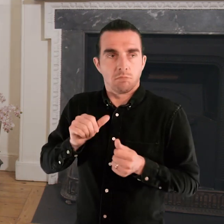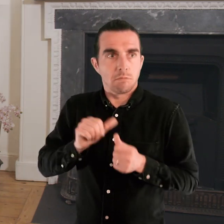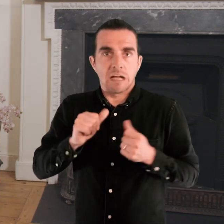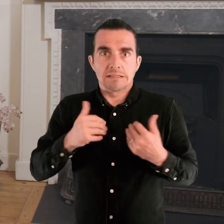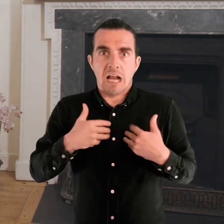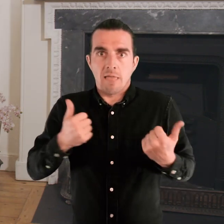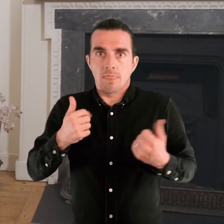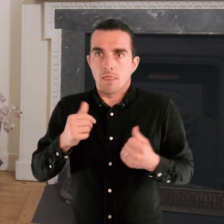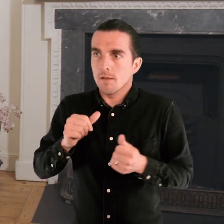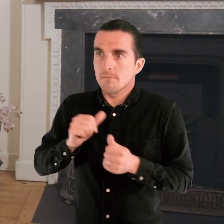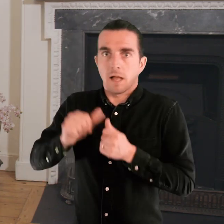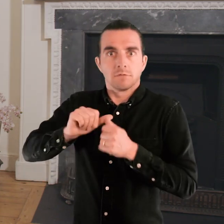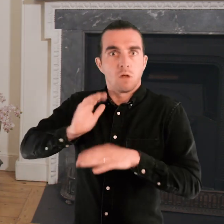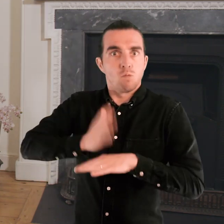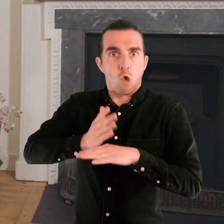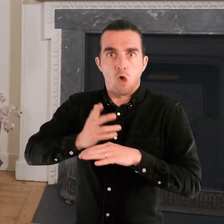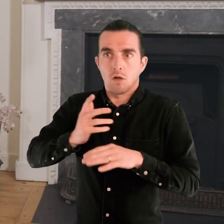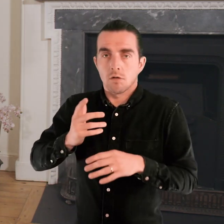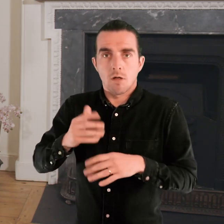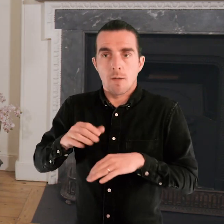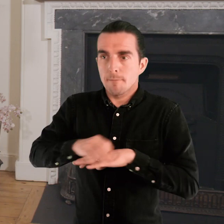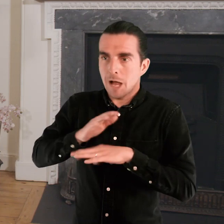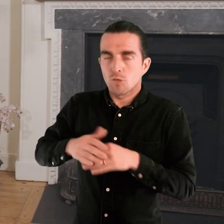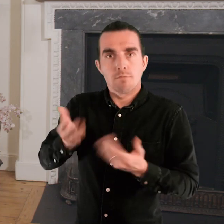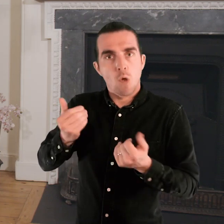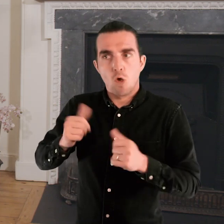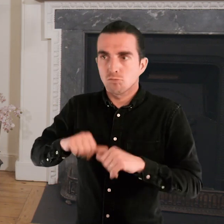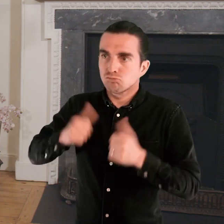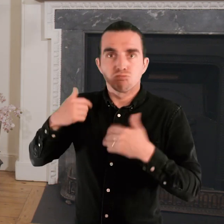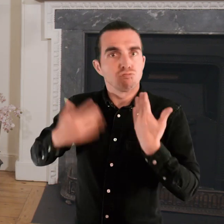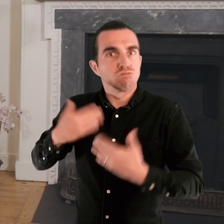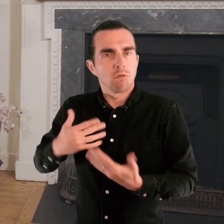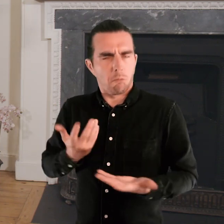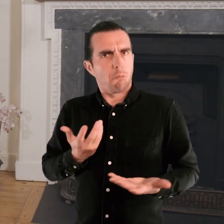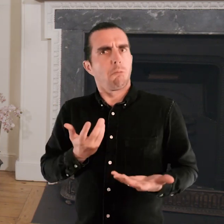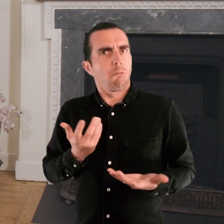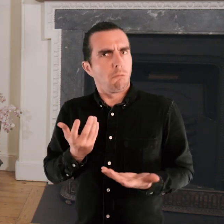you have a better employment record, and your marriage is often more stable.